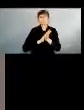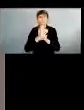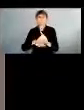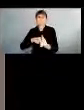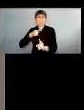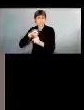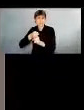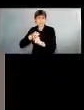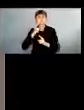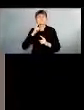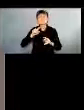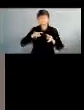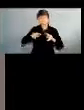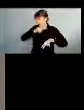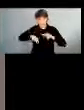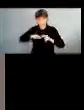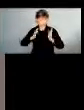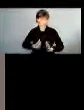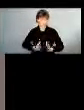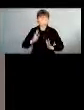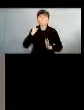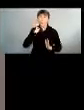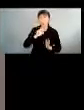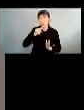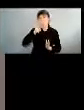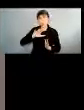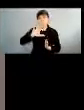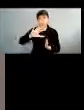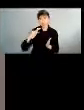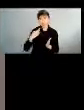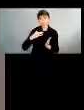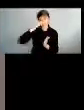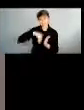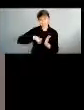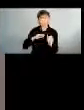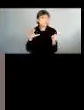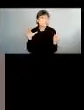be considering your application holistically, meaning there may be other parts of your application